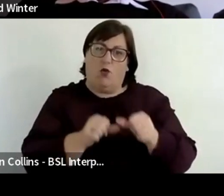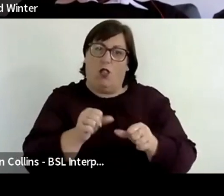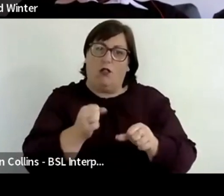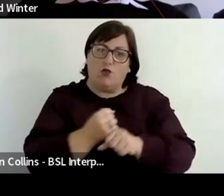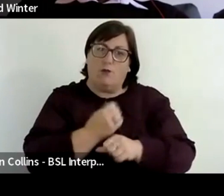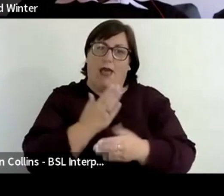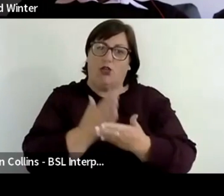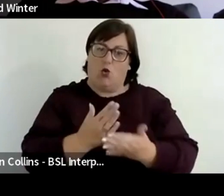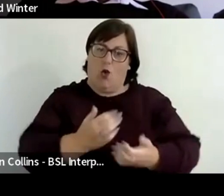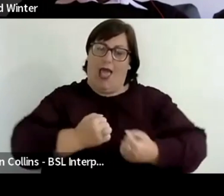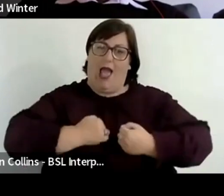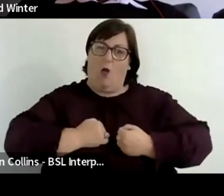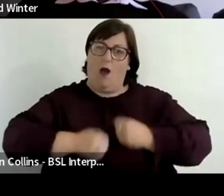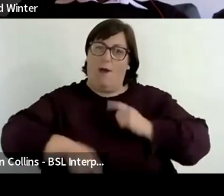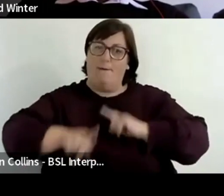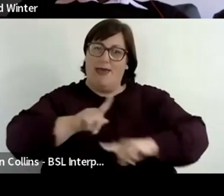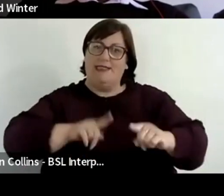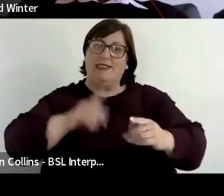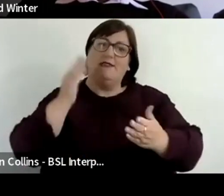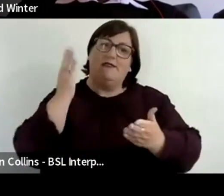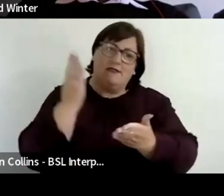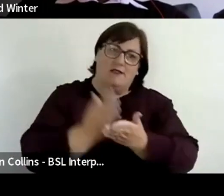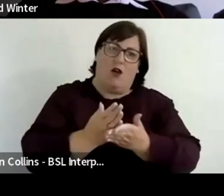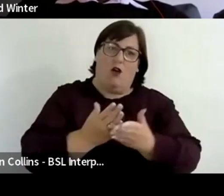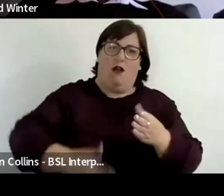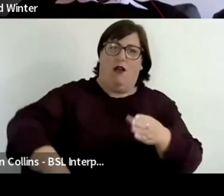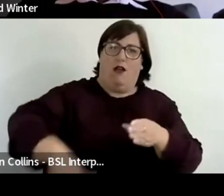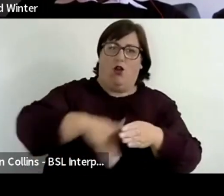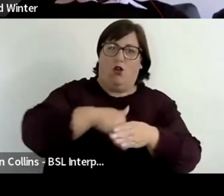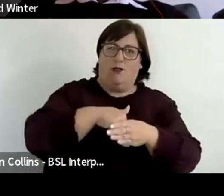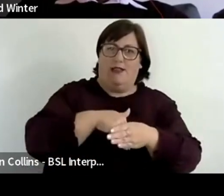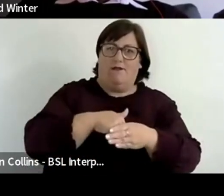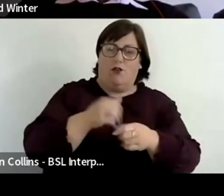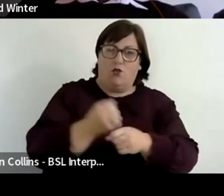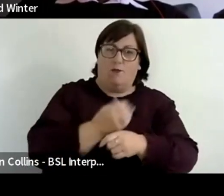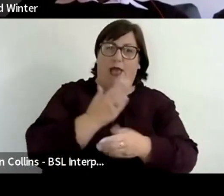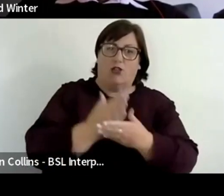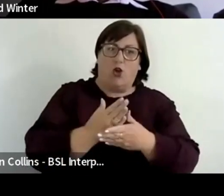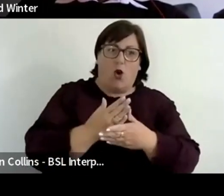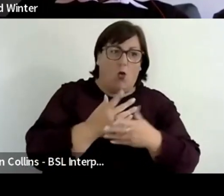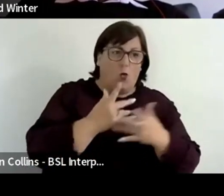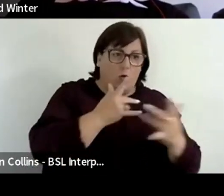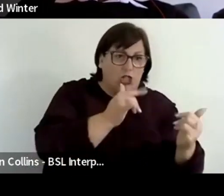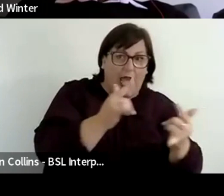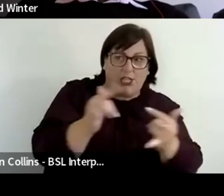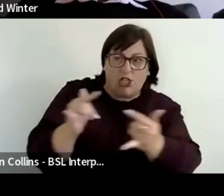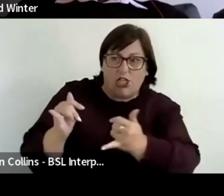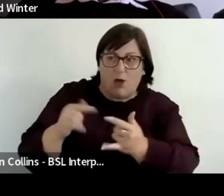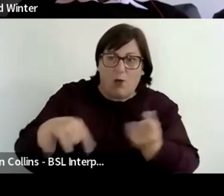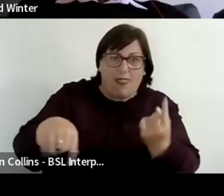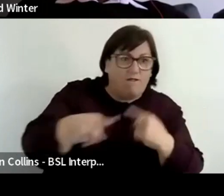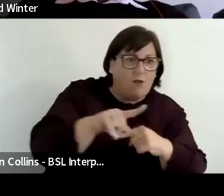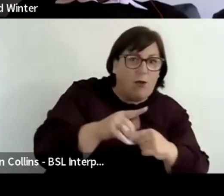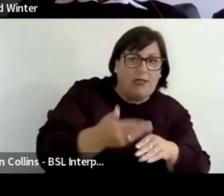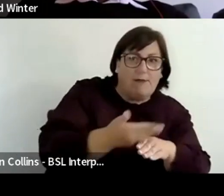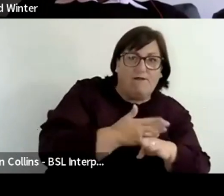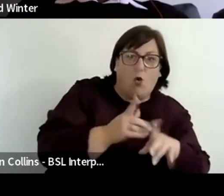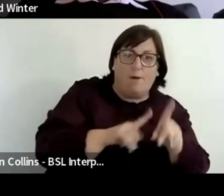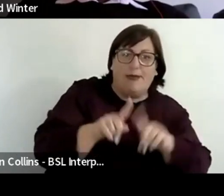To make sure we do a check-in with people before we start the meeting. There is a number of ways.